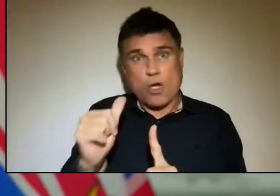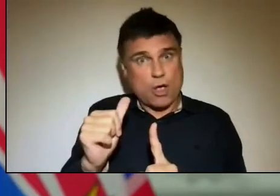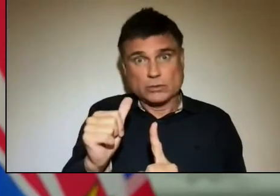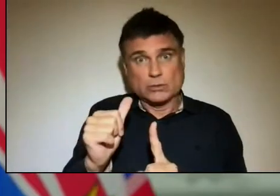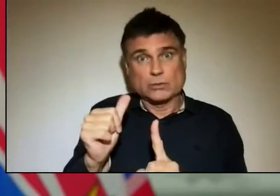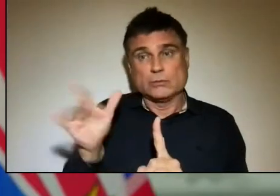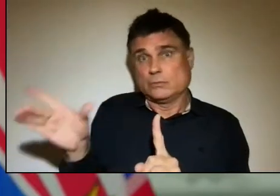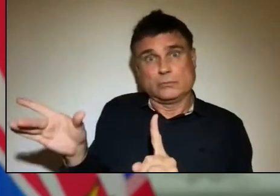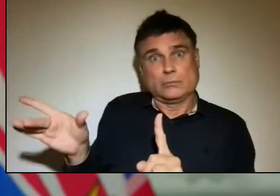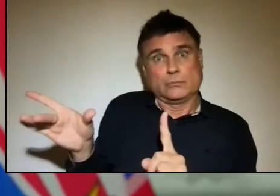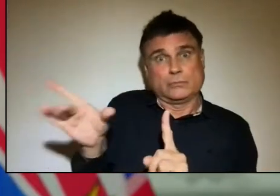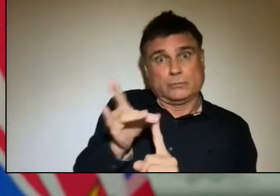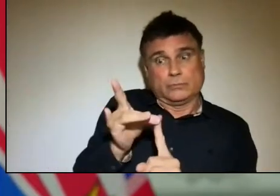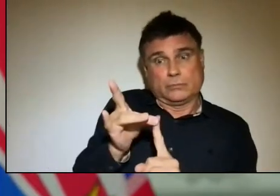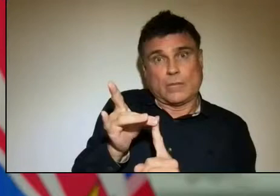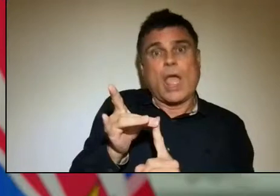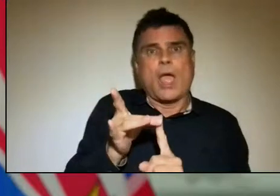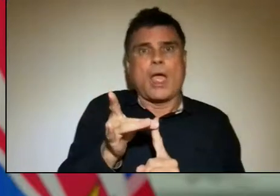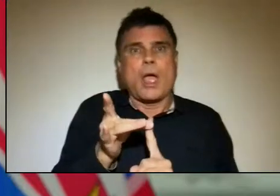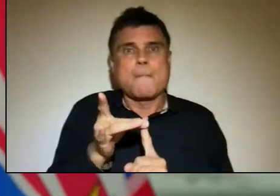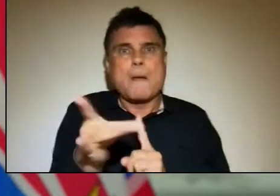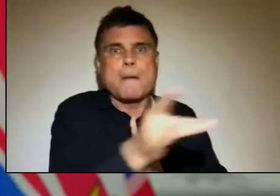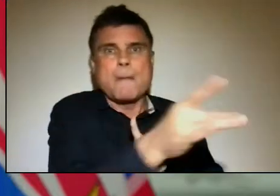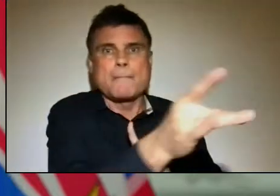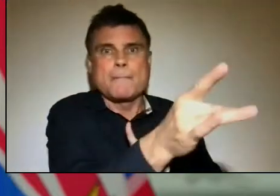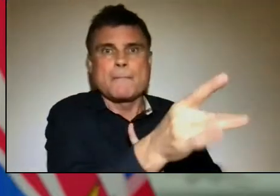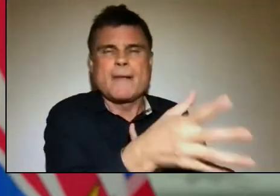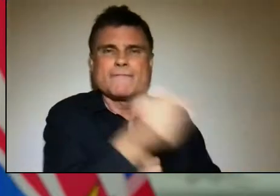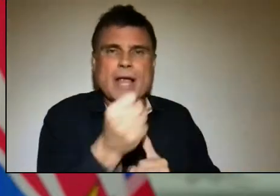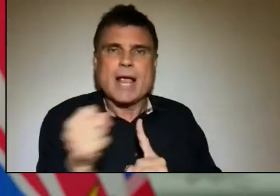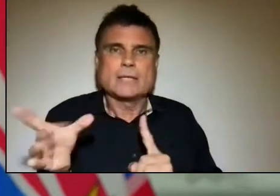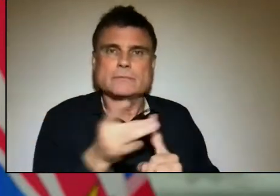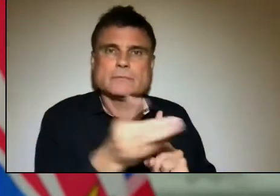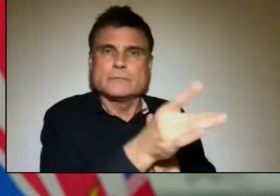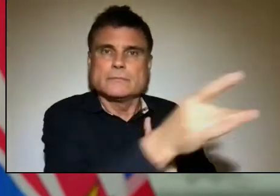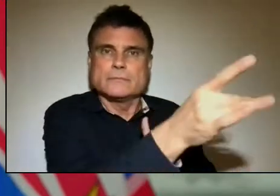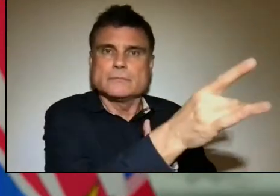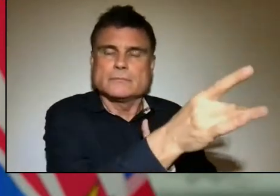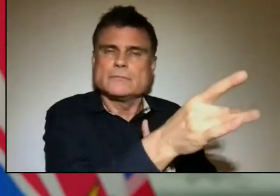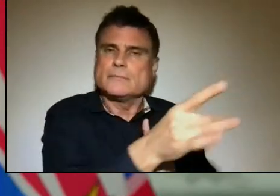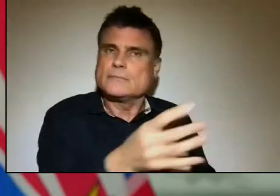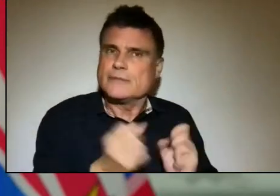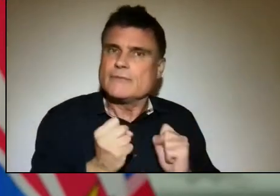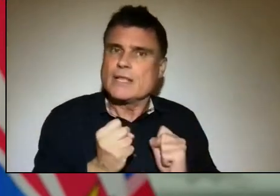The rate of transmission has impacted a number of different